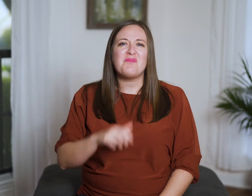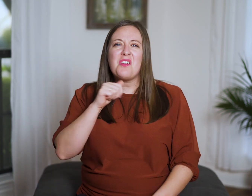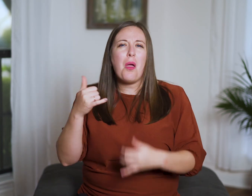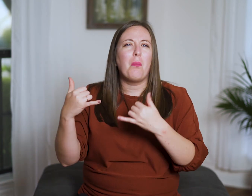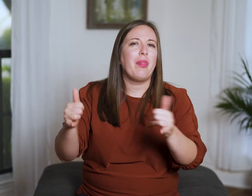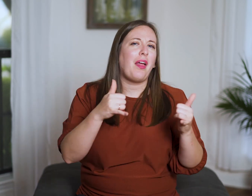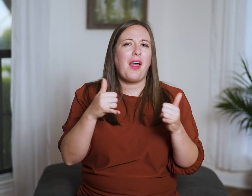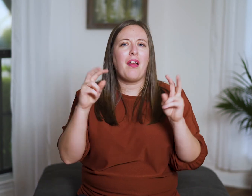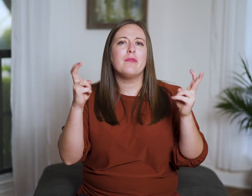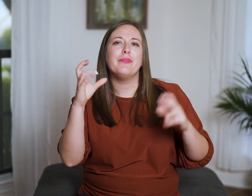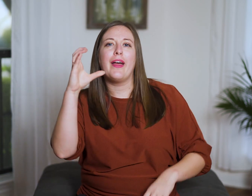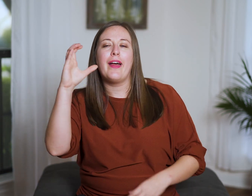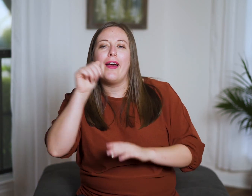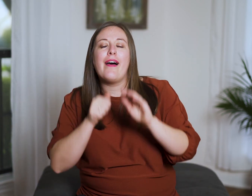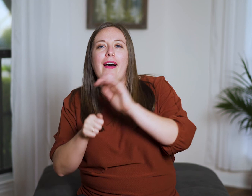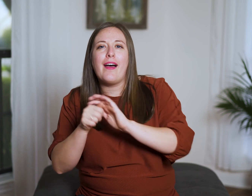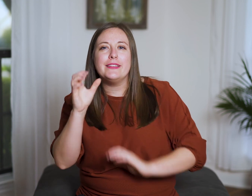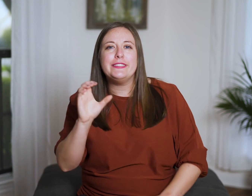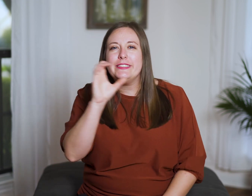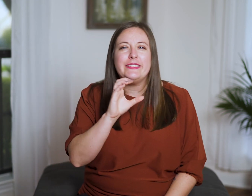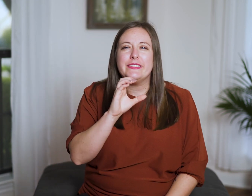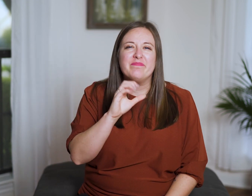He doesn’t play hide and seek